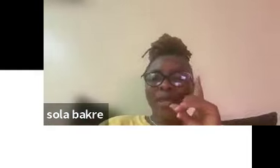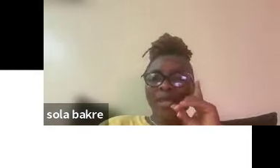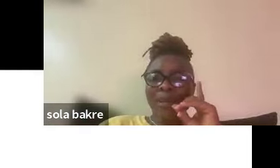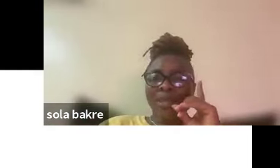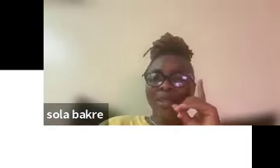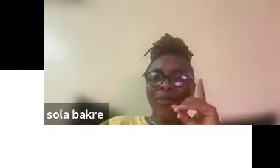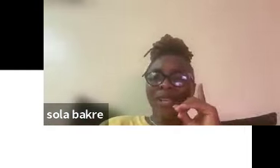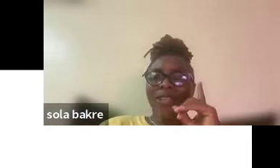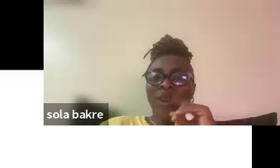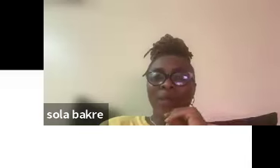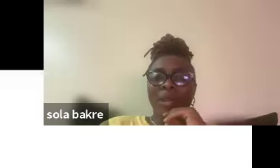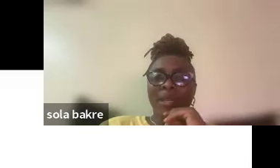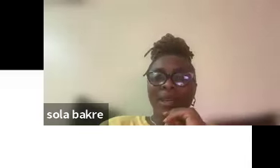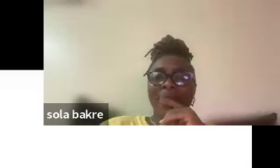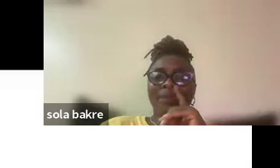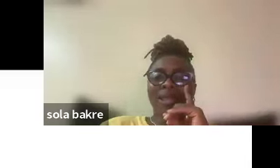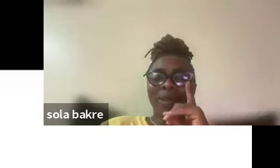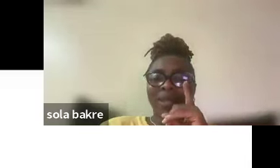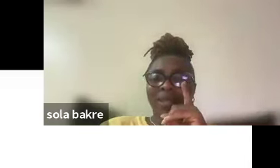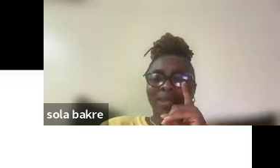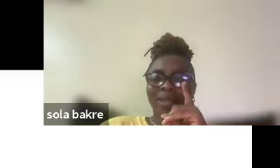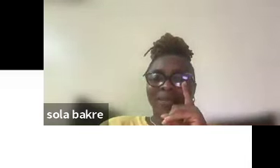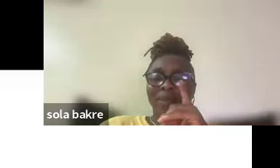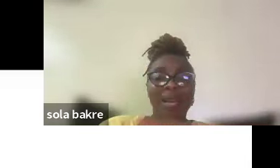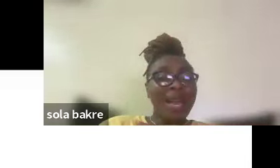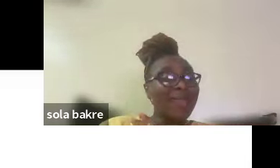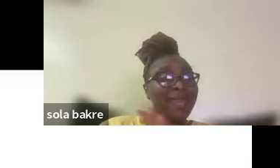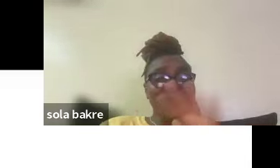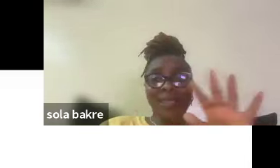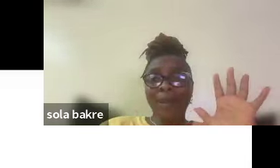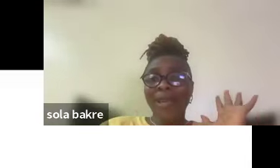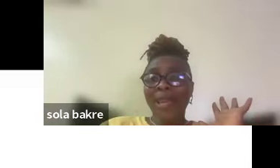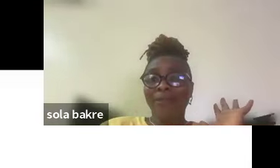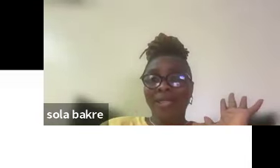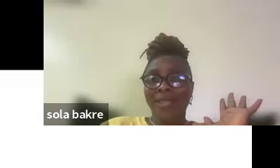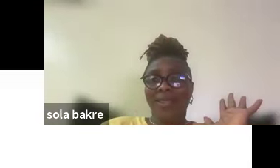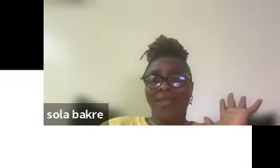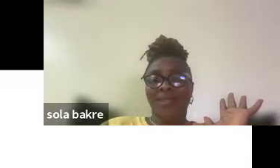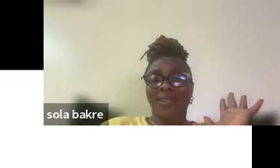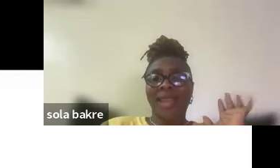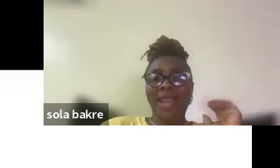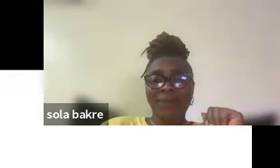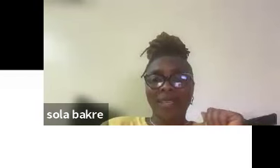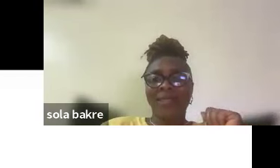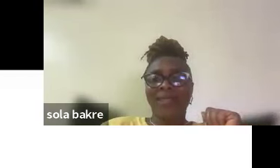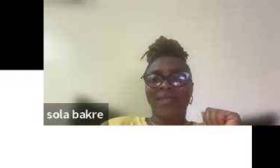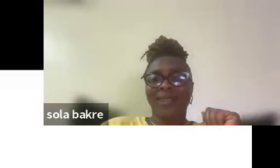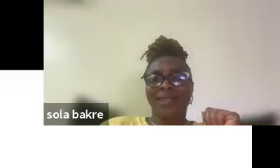sola bakre: 20% of Nigerian women have disabilities, and that is by evidence. sola bakre: Evidence